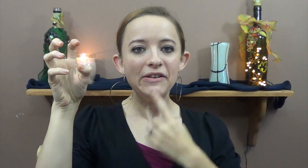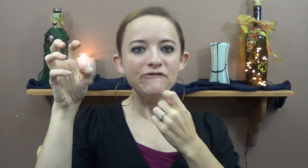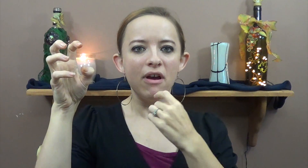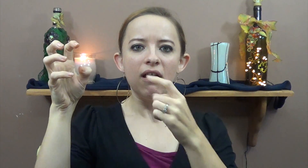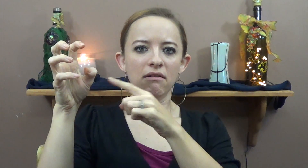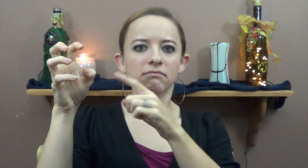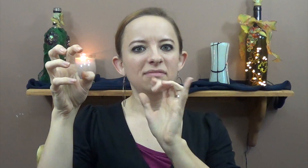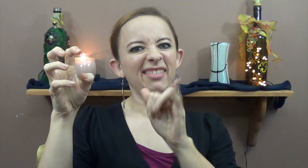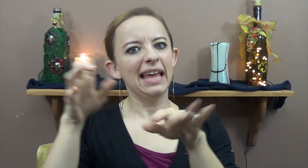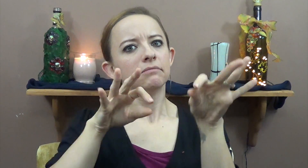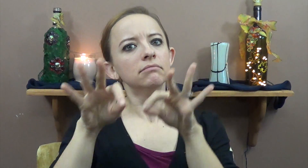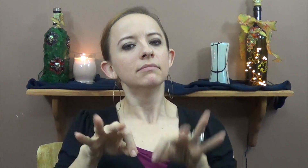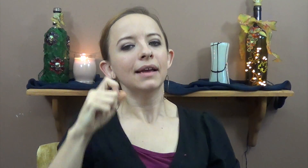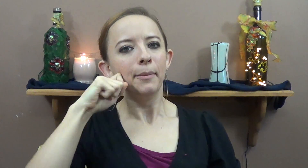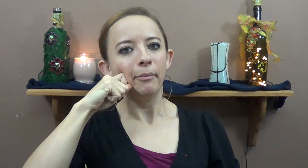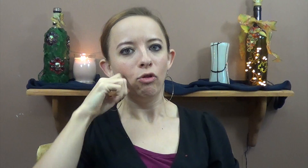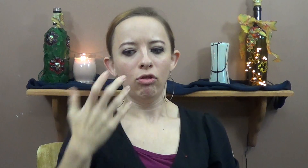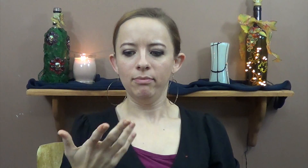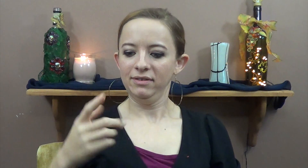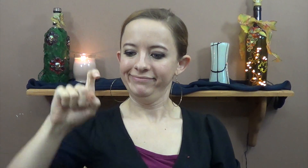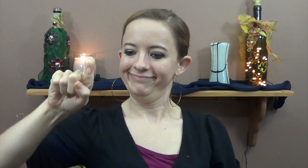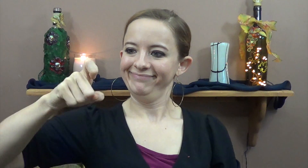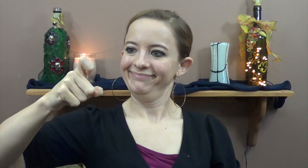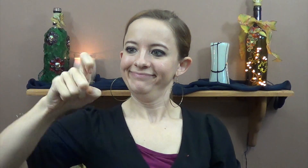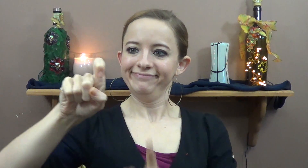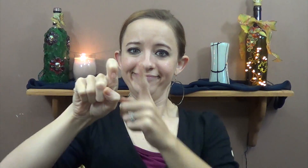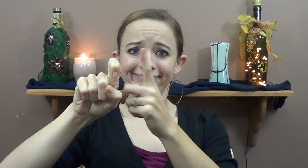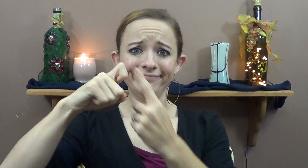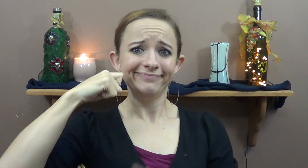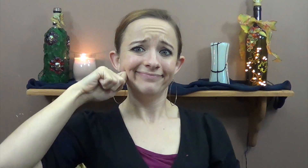would be more signified that it's red. That explains what the apple is.